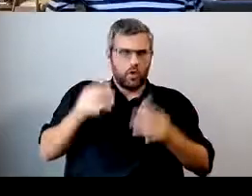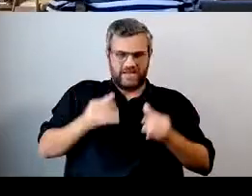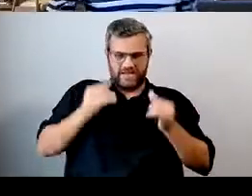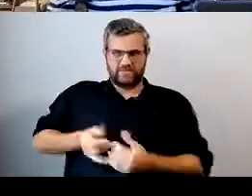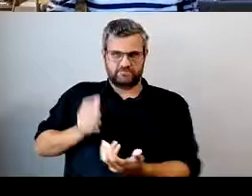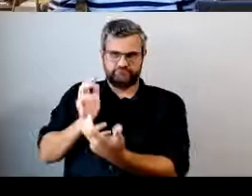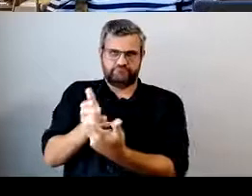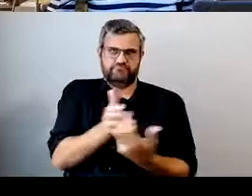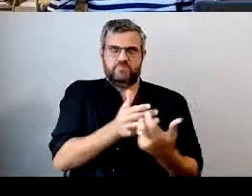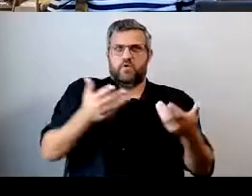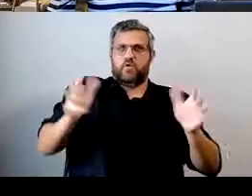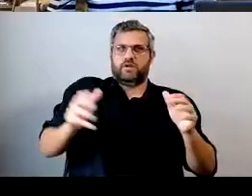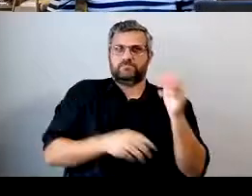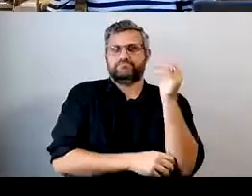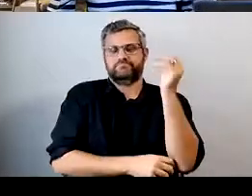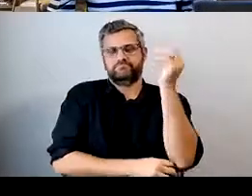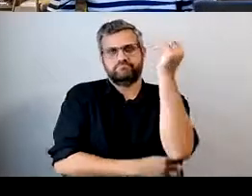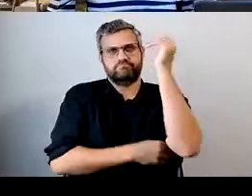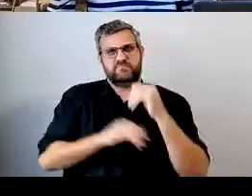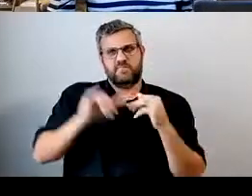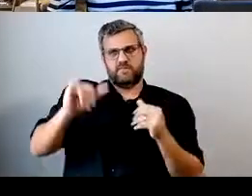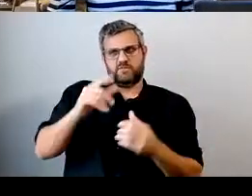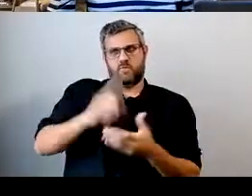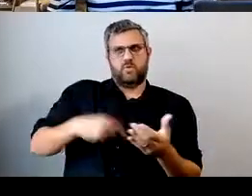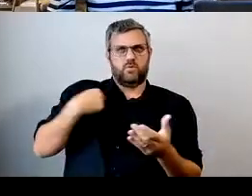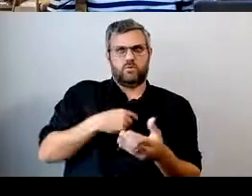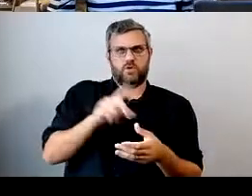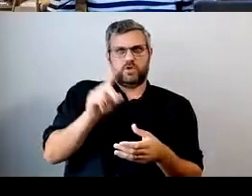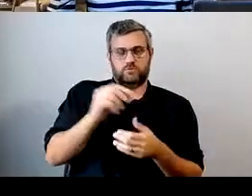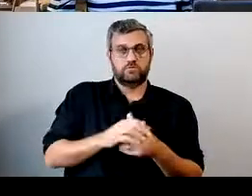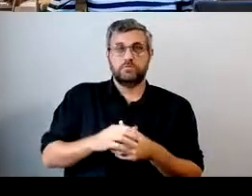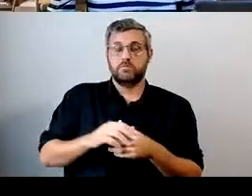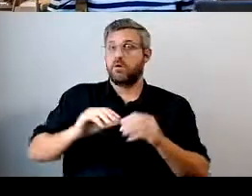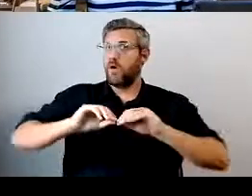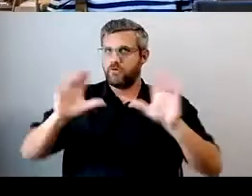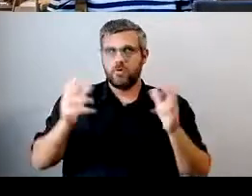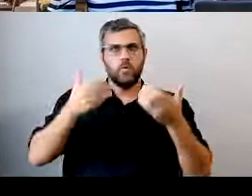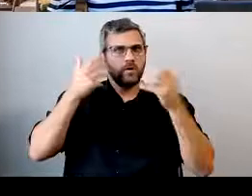So this is really a part of what we already do. Clearly we don't want our clients running away from boredom,